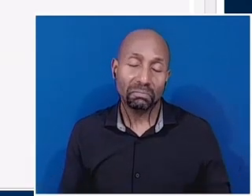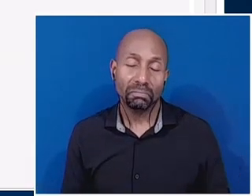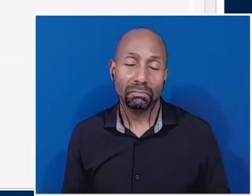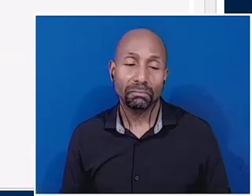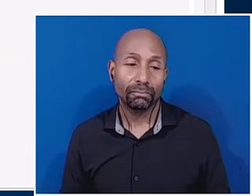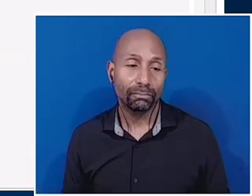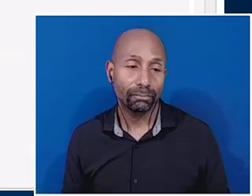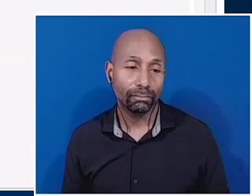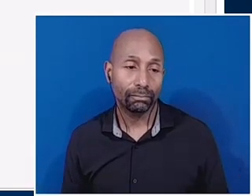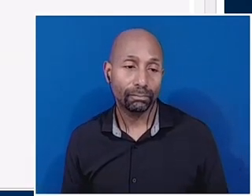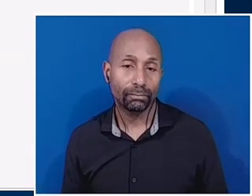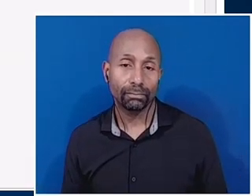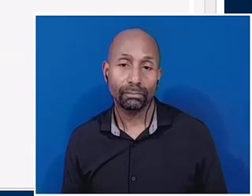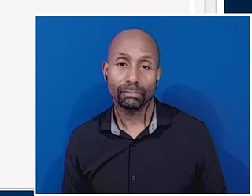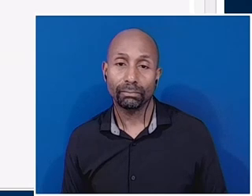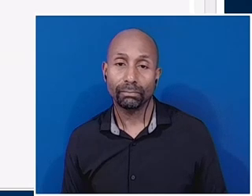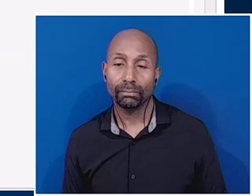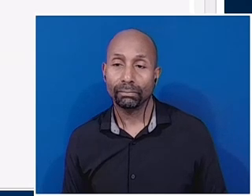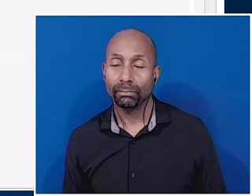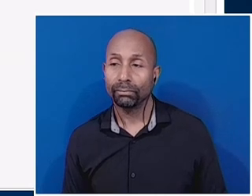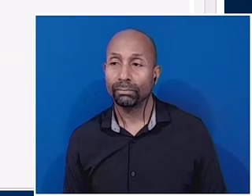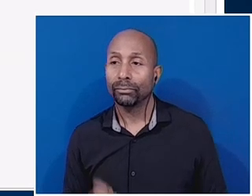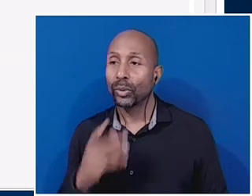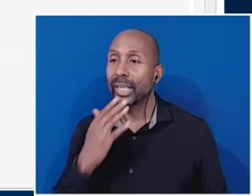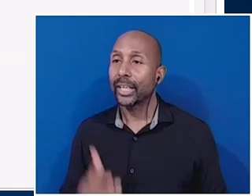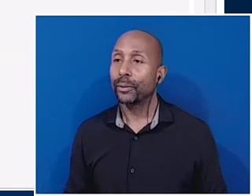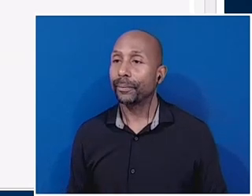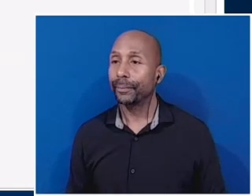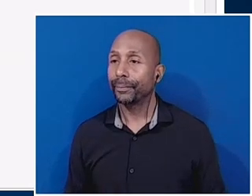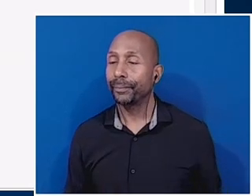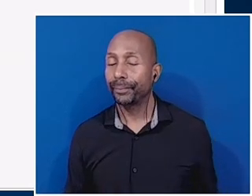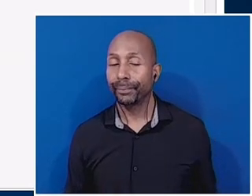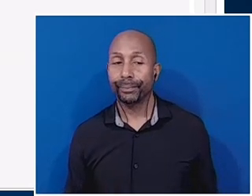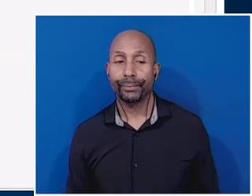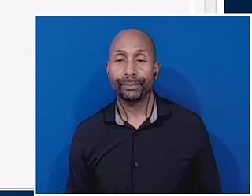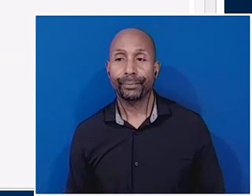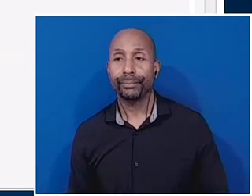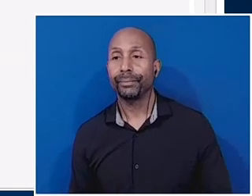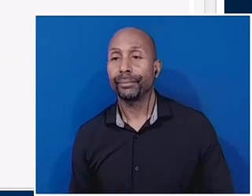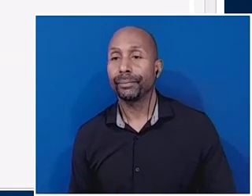Okay. Thank you. Alright. Seeing no additional hands on